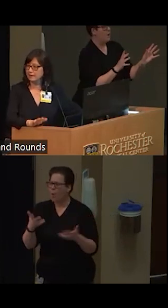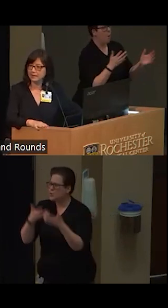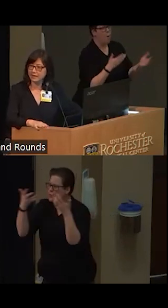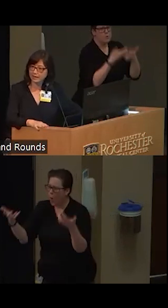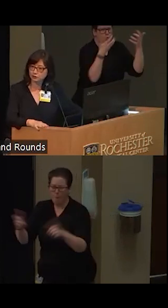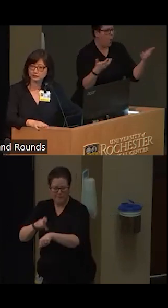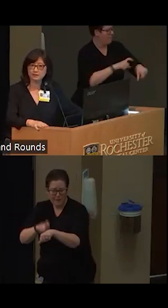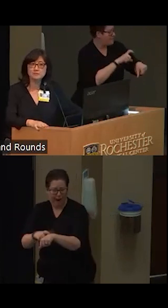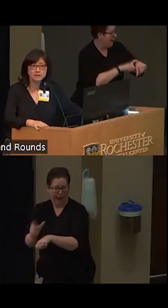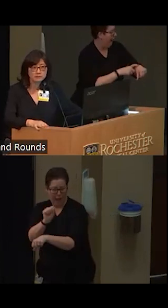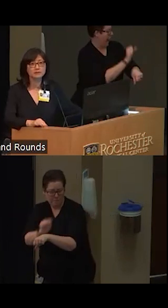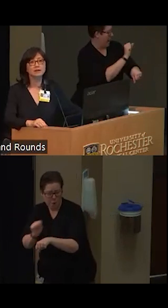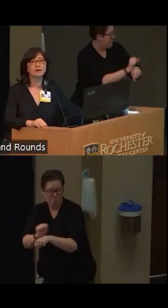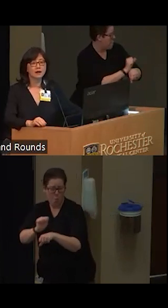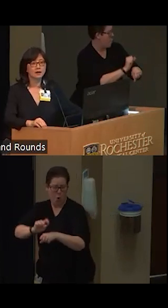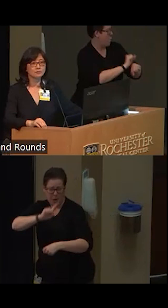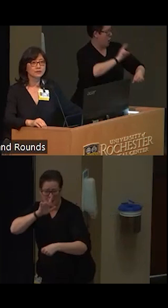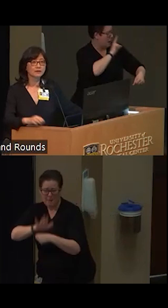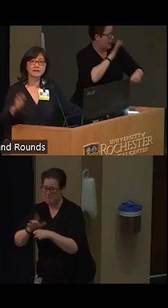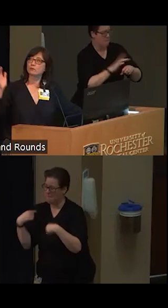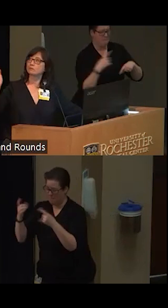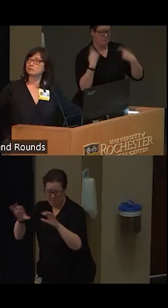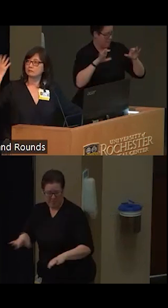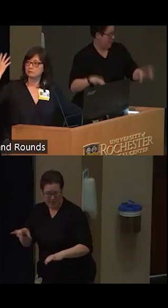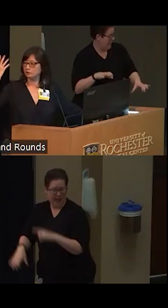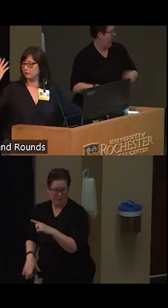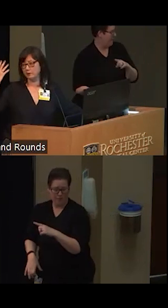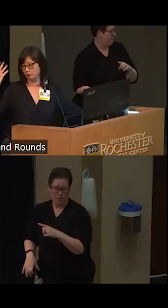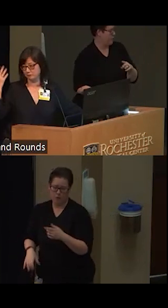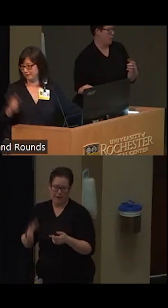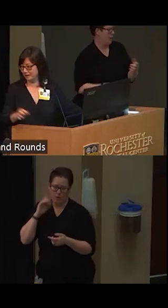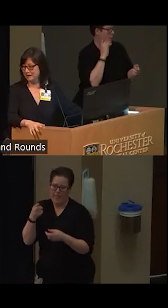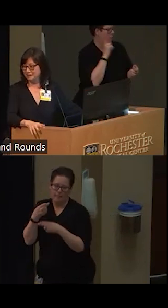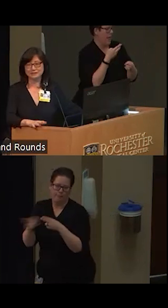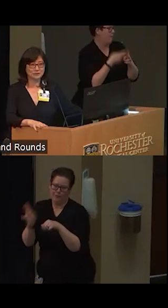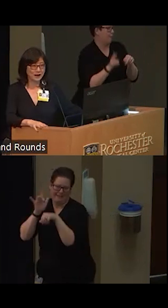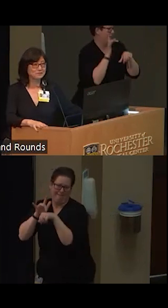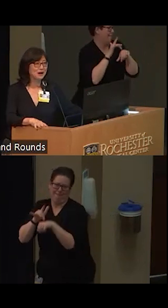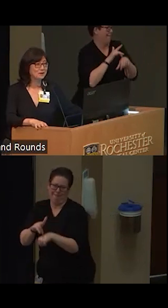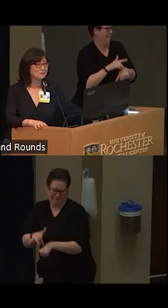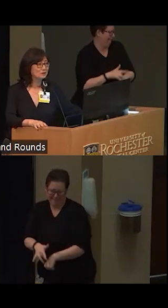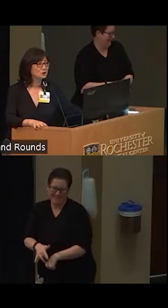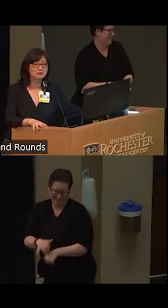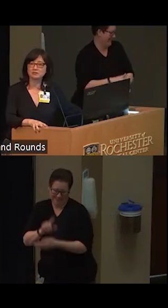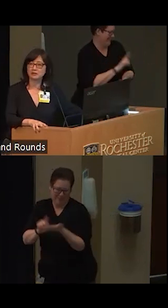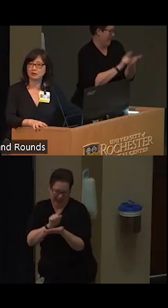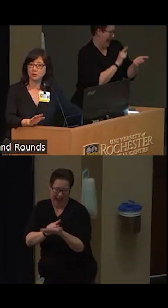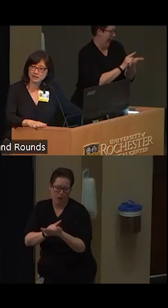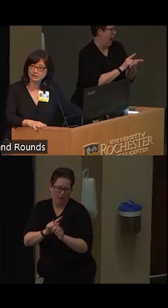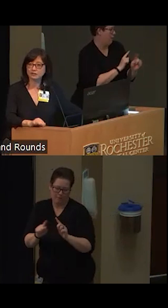dedication commitment um that was just very briefly described but so much a coordination